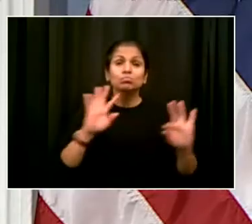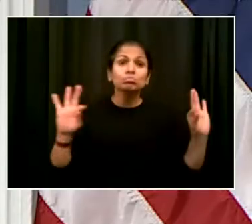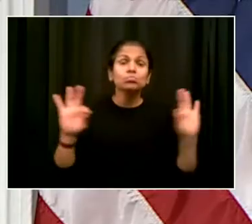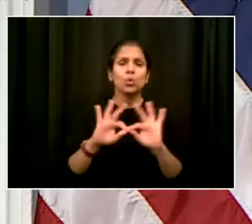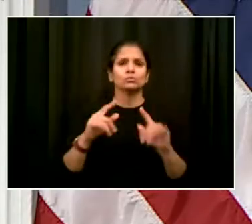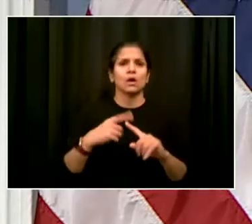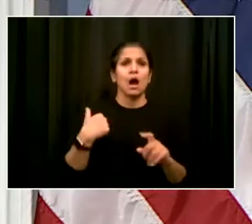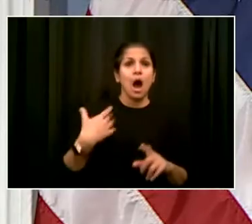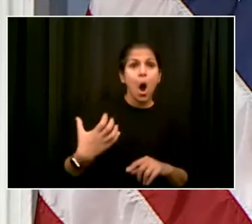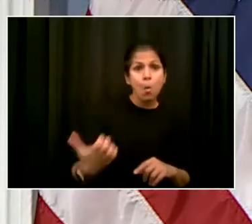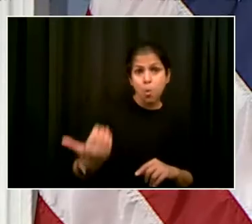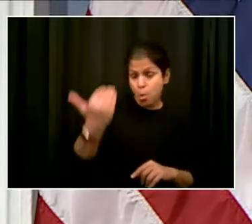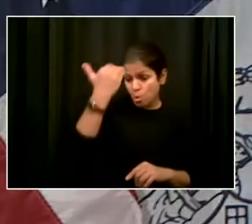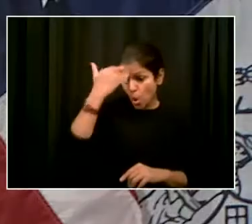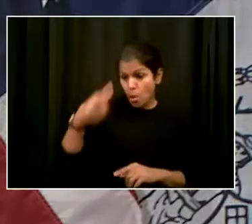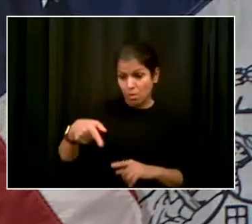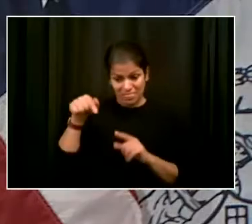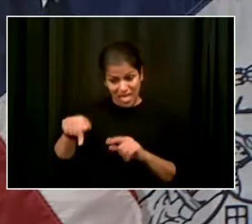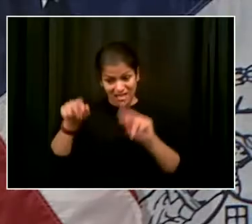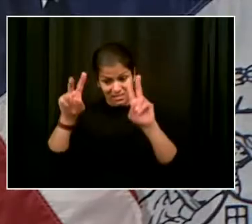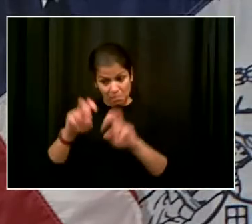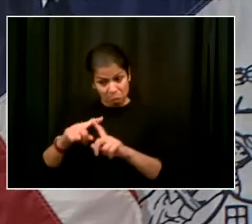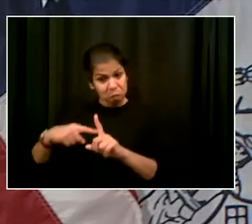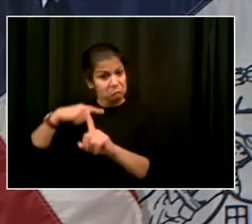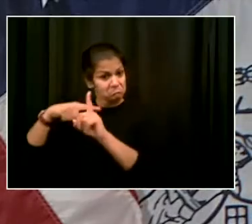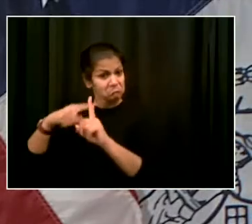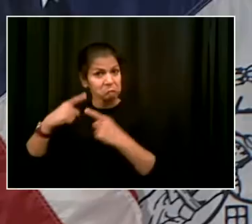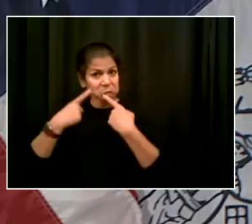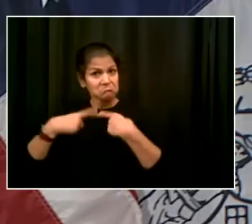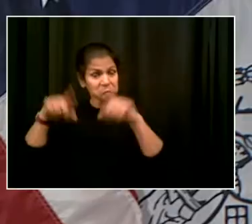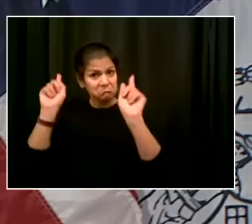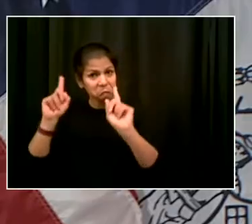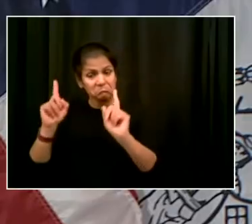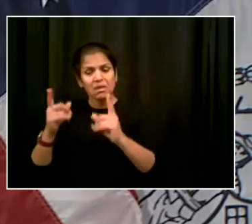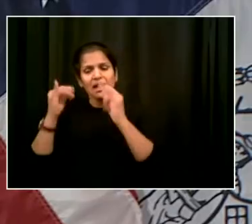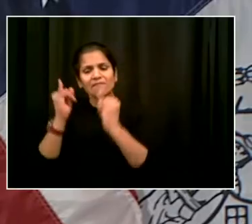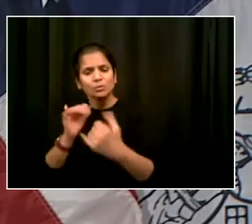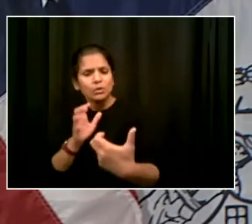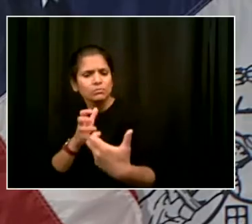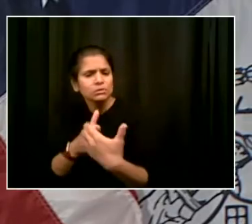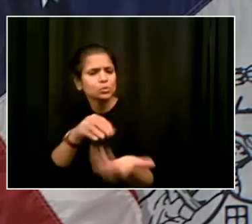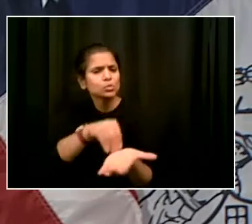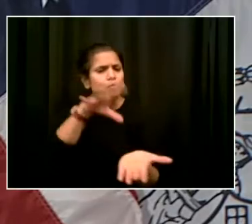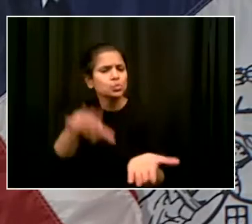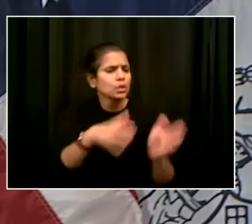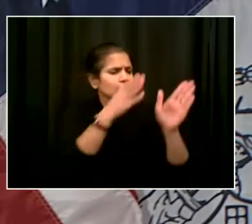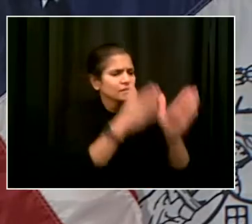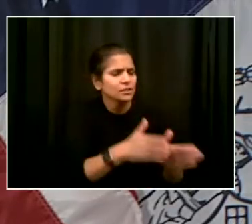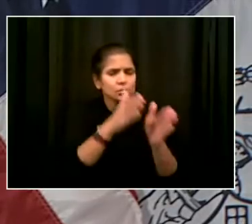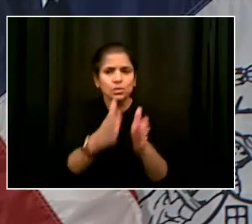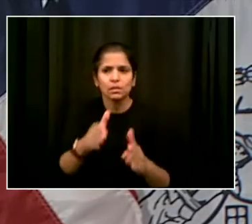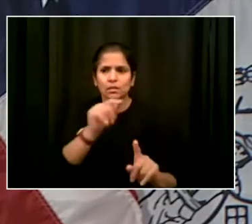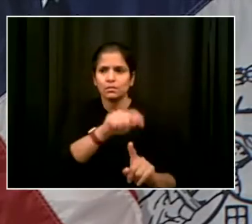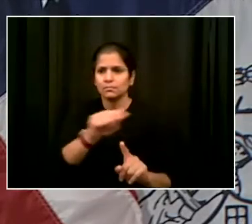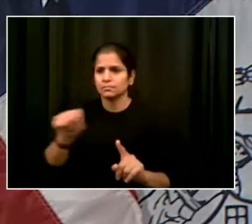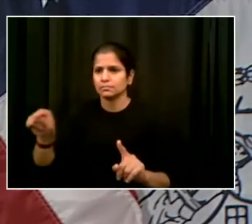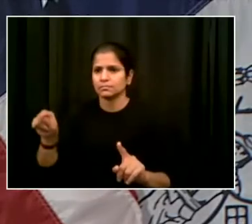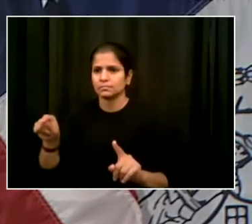BECAUSE YOU WONDER STAND AND YOU NEED TO KNOW WHERE ARE YOUR STUDENTS WHAT IS